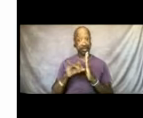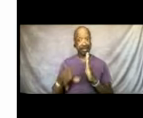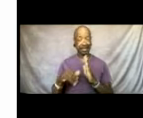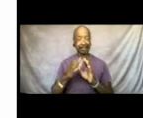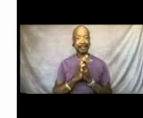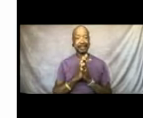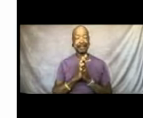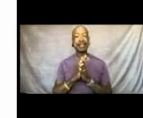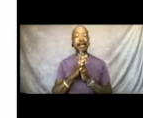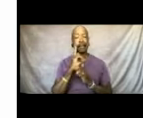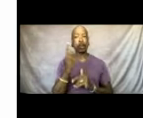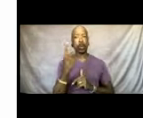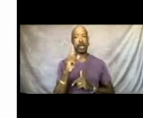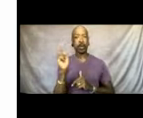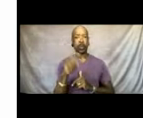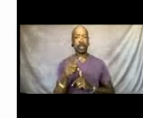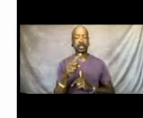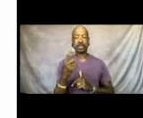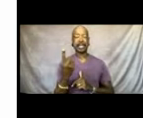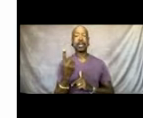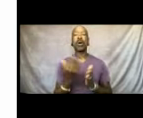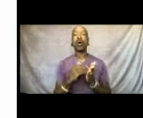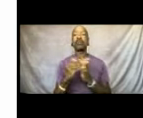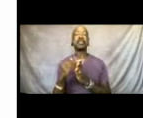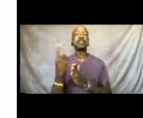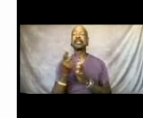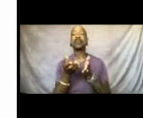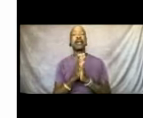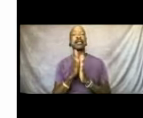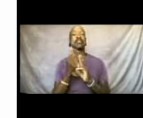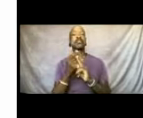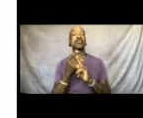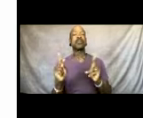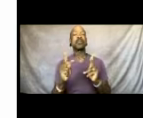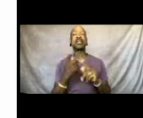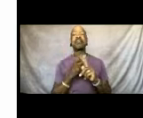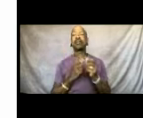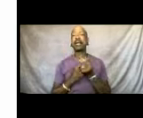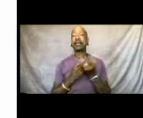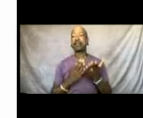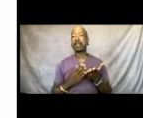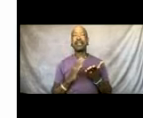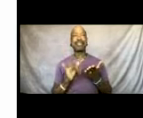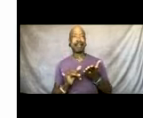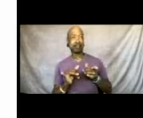And the asset limit of $2,000 for that program. So that is one thing that we definitely want to emphasize. I think